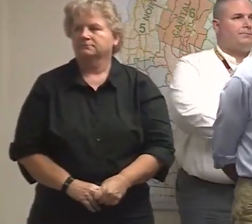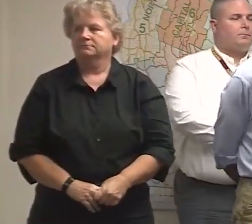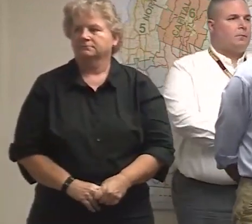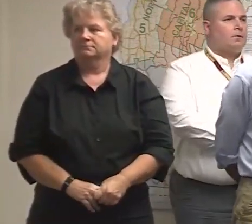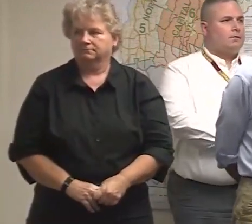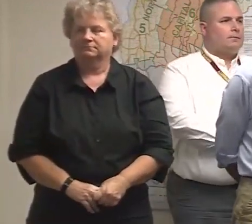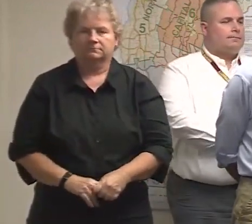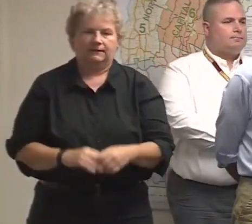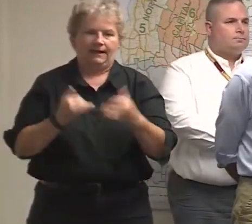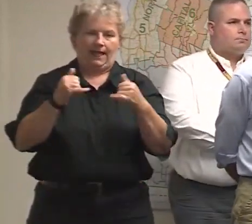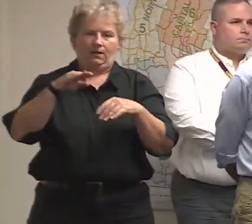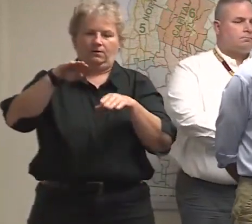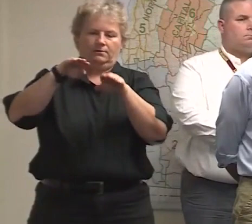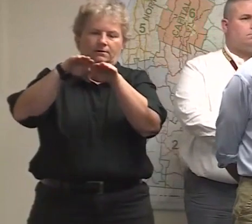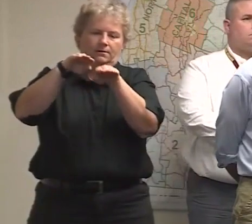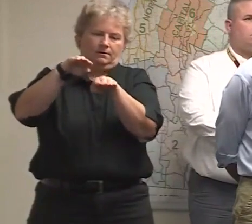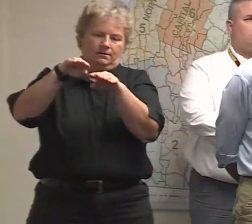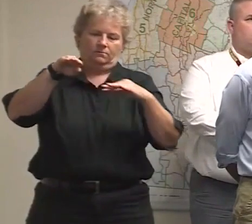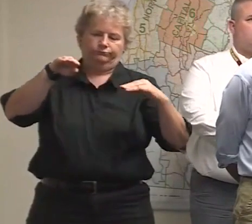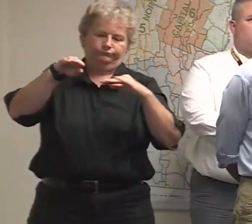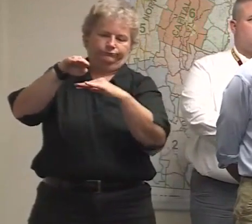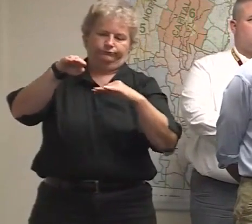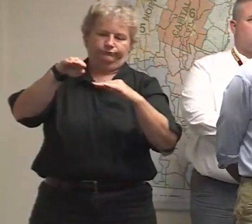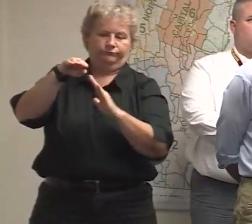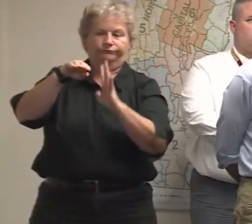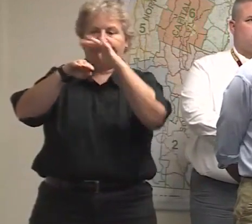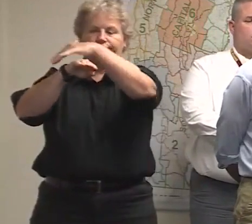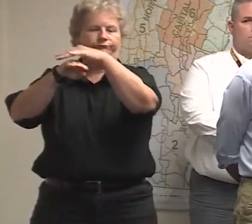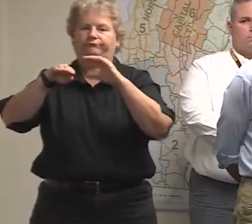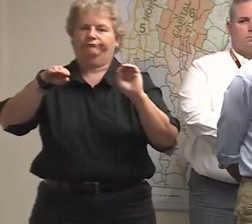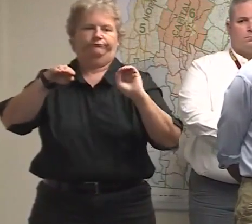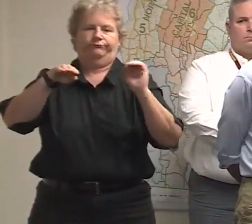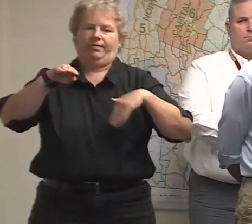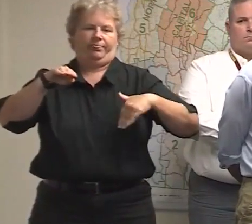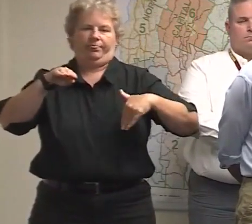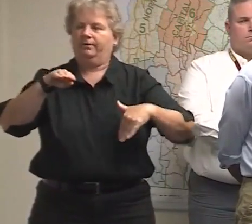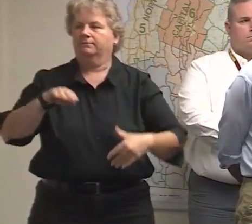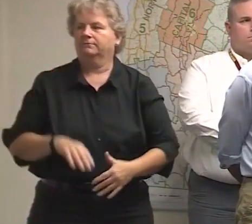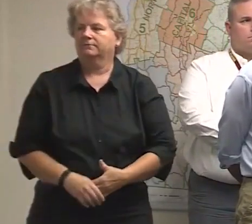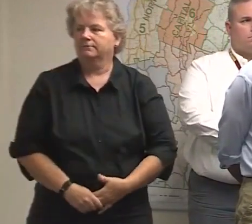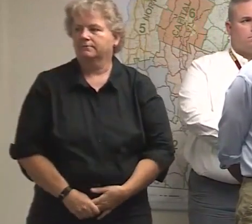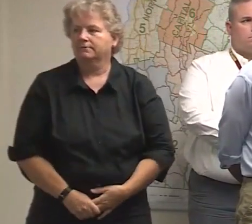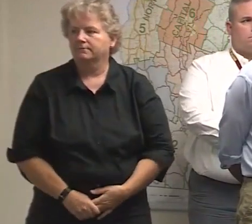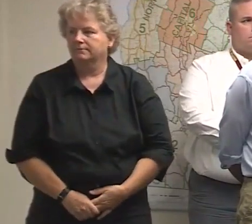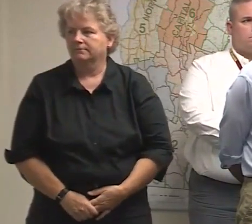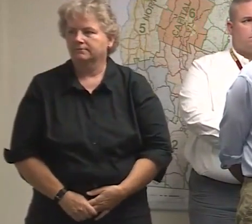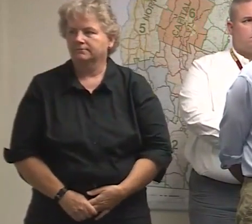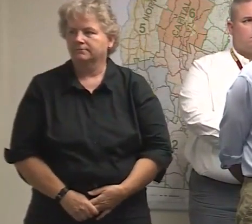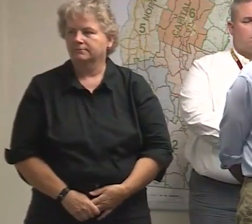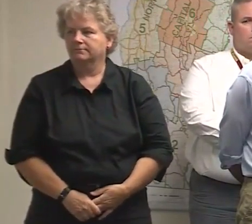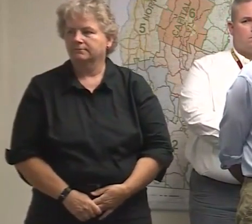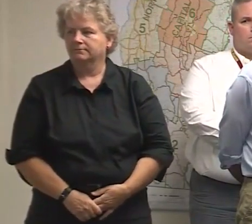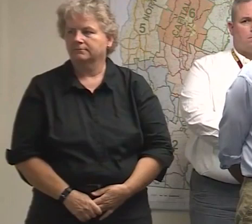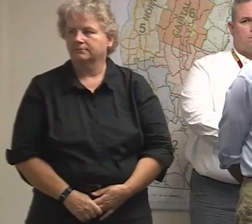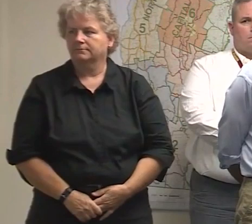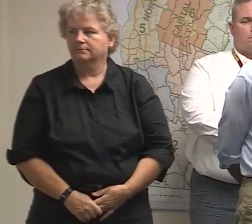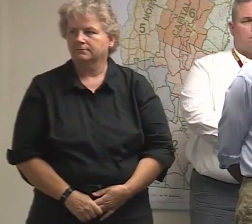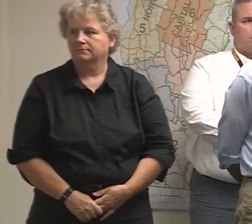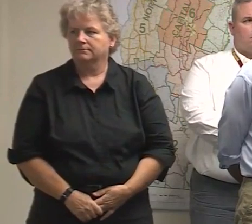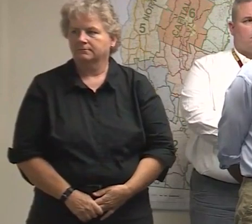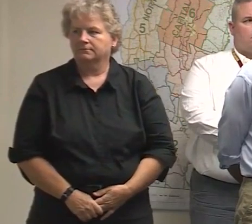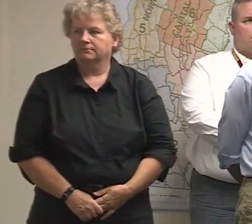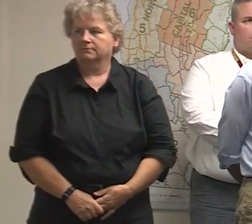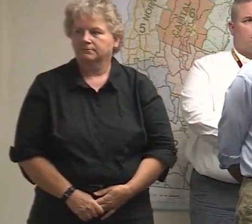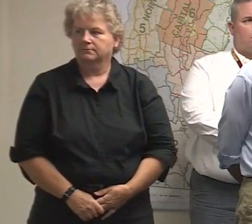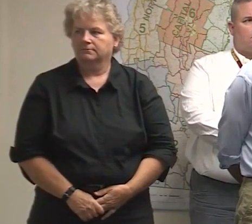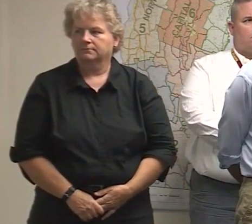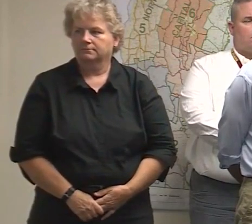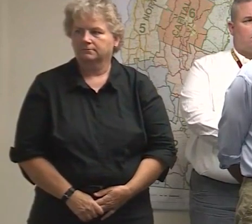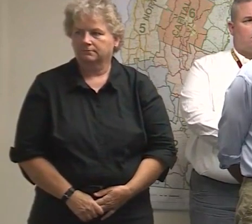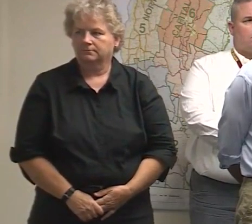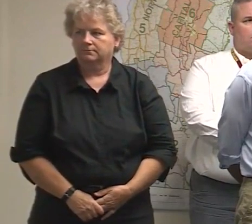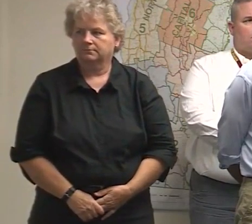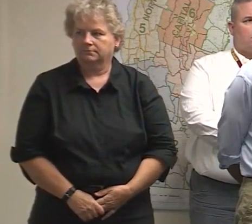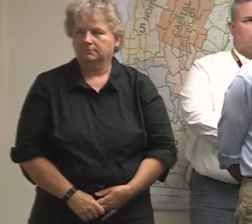AND JUST SO PEOPLE HAVE A SENSE OF THE PROPORTION OF THIS DAM, THE THE ACTUAL CREST OF THE DAM IS 30FT HIGHER THAN THE SPILLWAY.